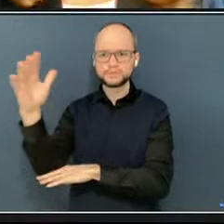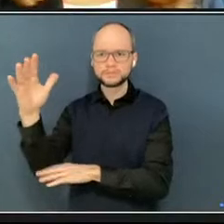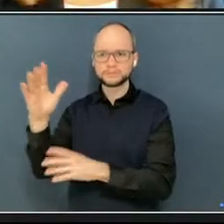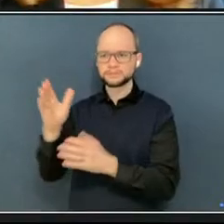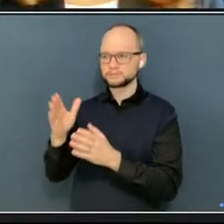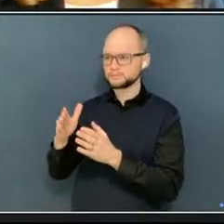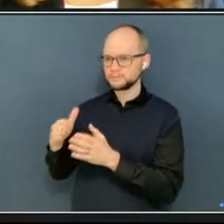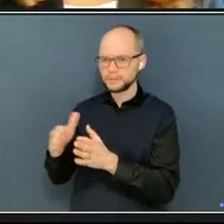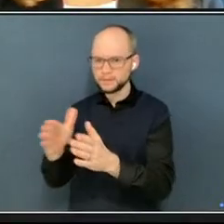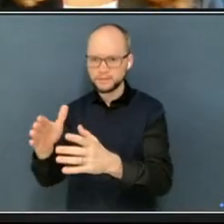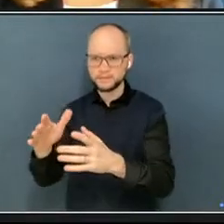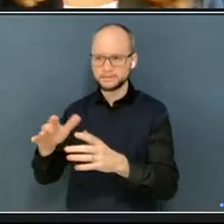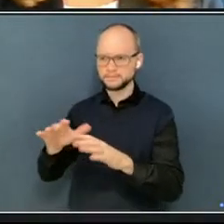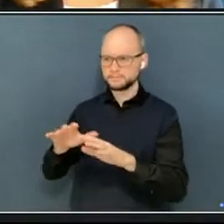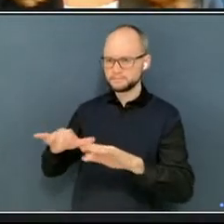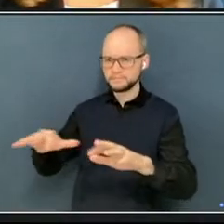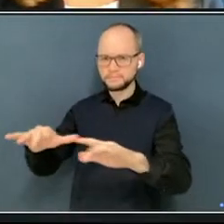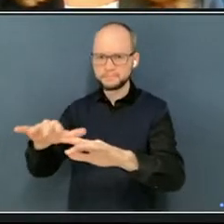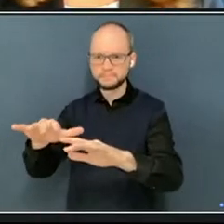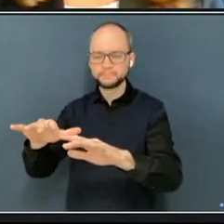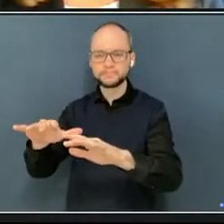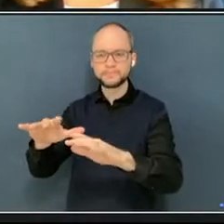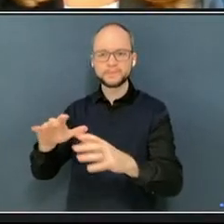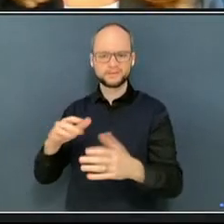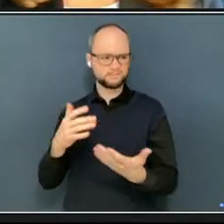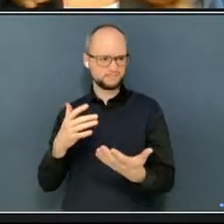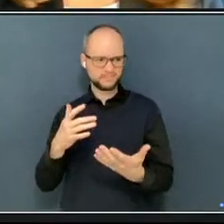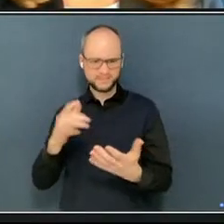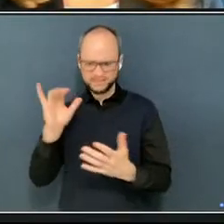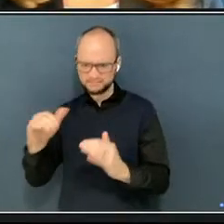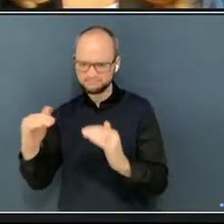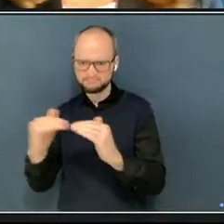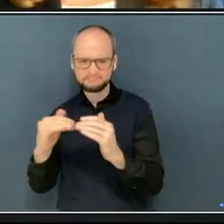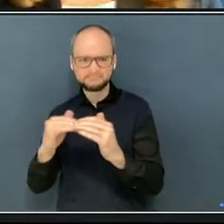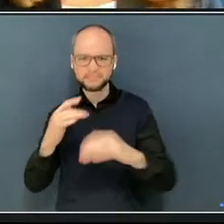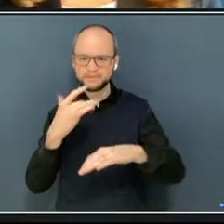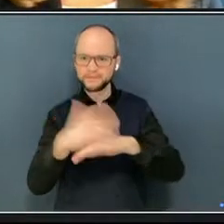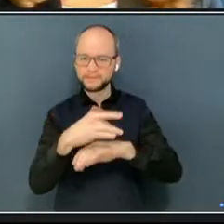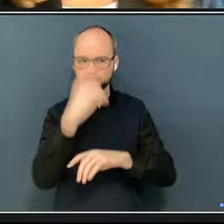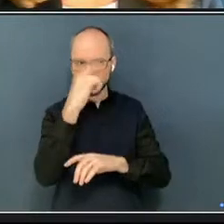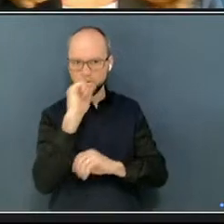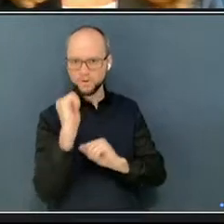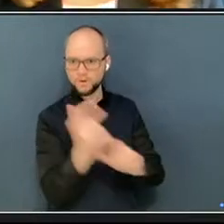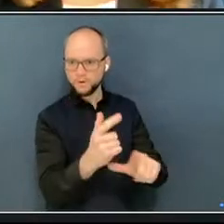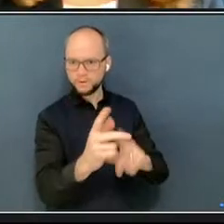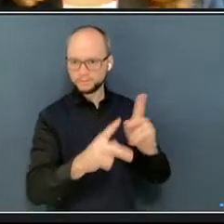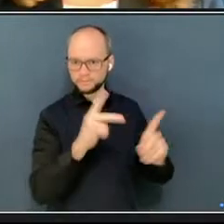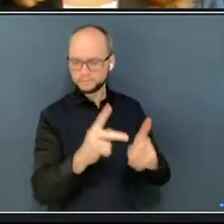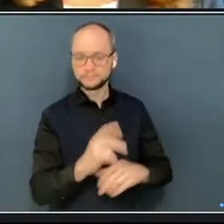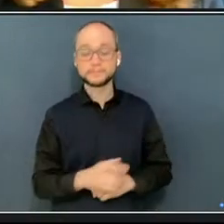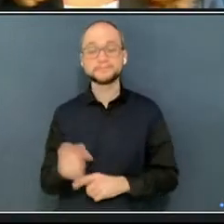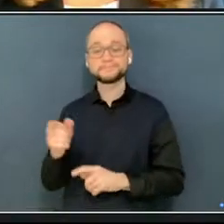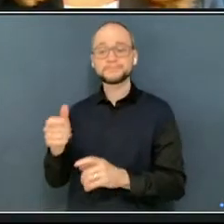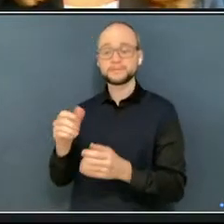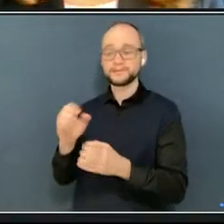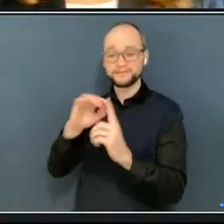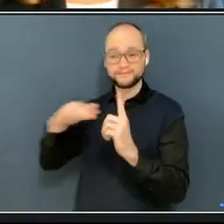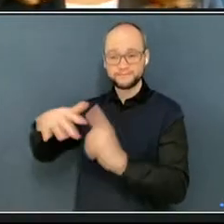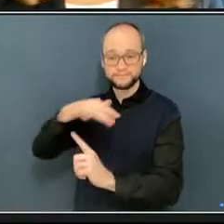In addition, Olmsted was an environmental planner, an engineer, and an artist. And he